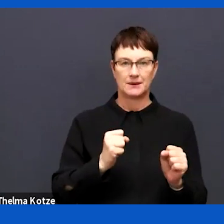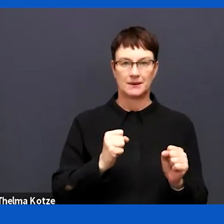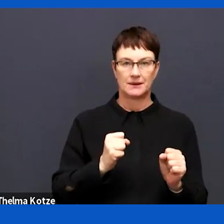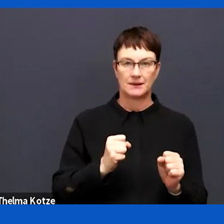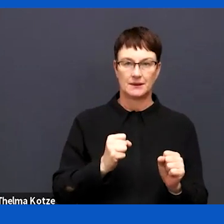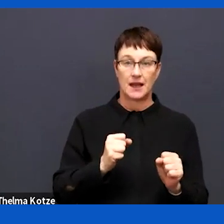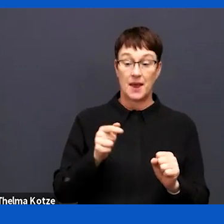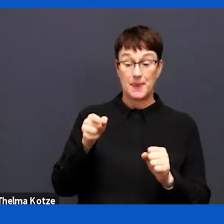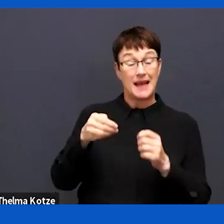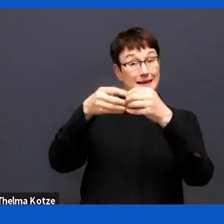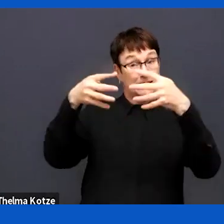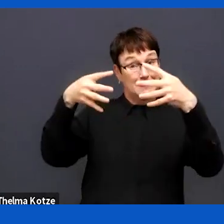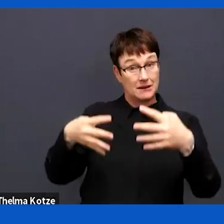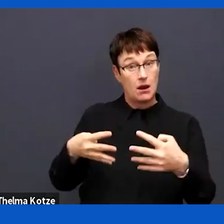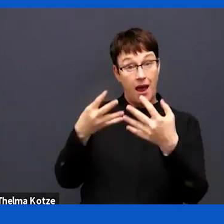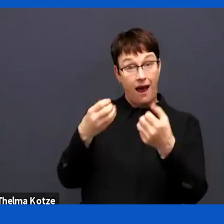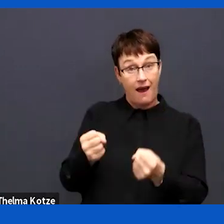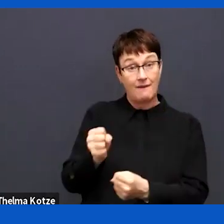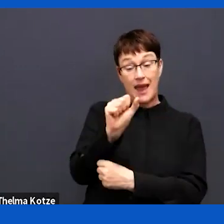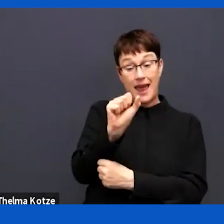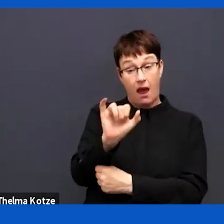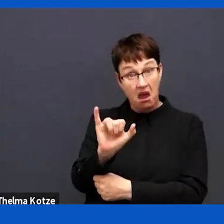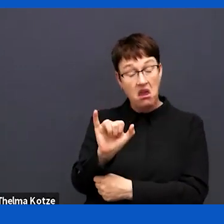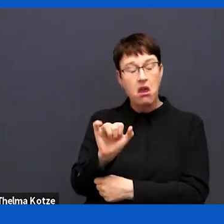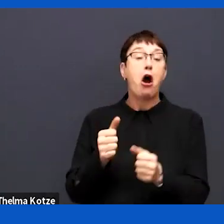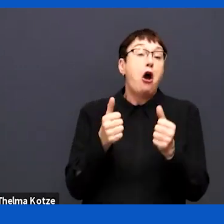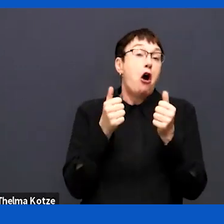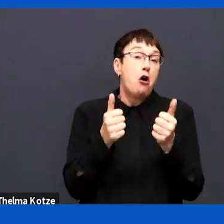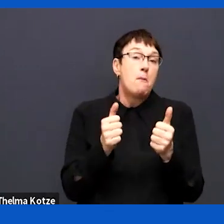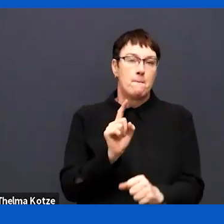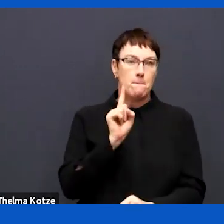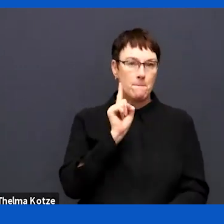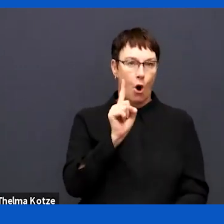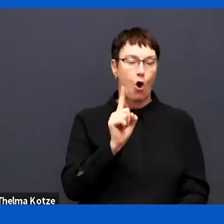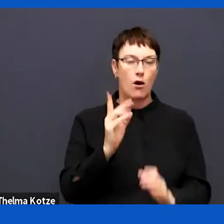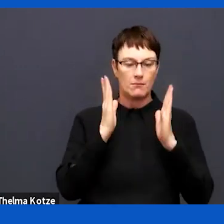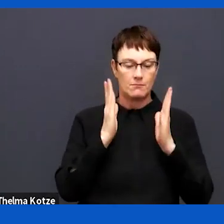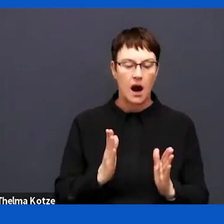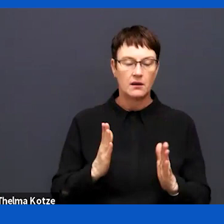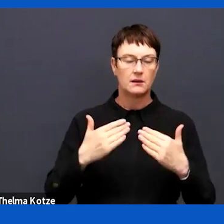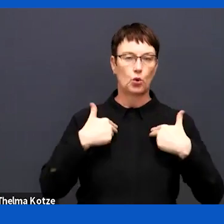then with human check, that can be verified, if the proposal from the AI is correct or